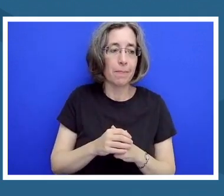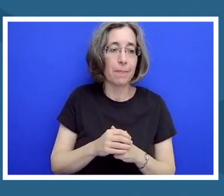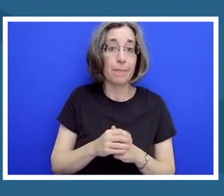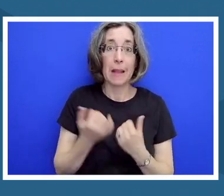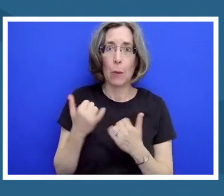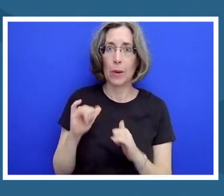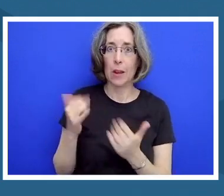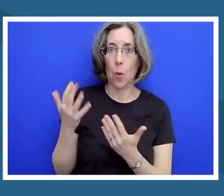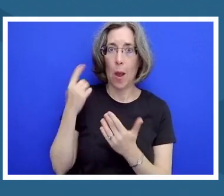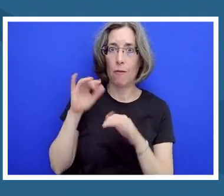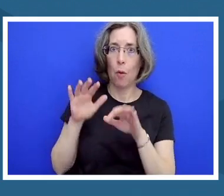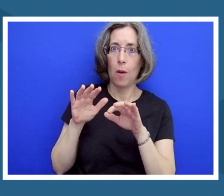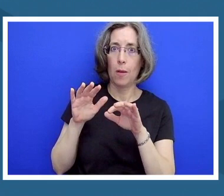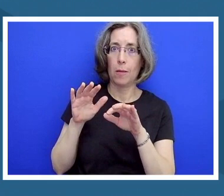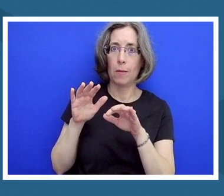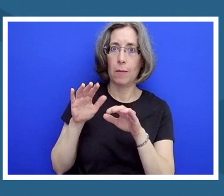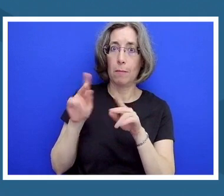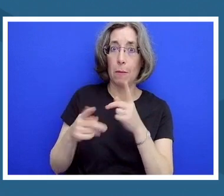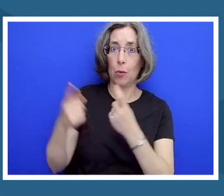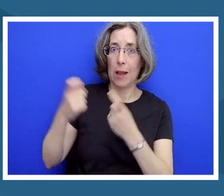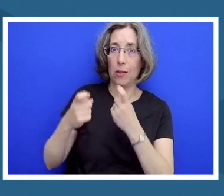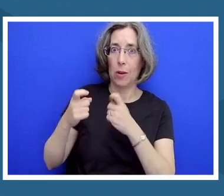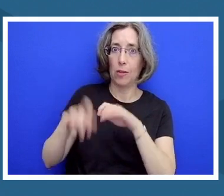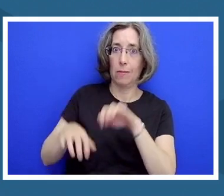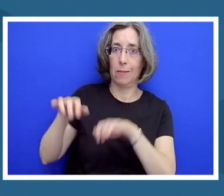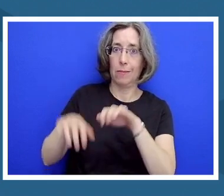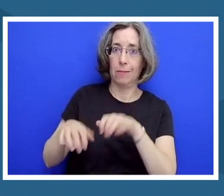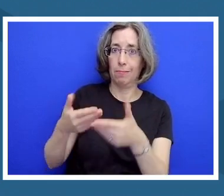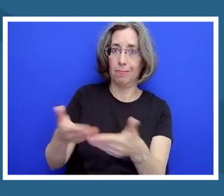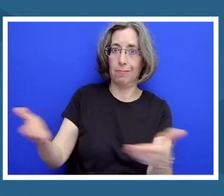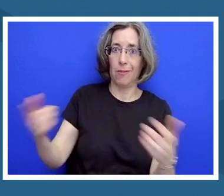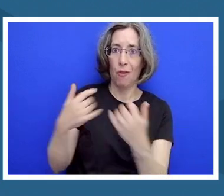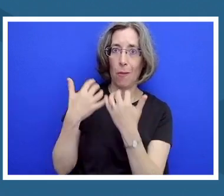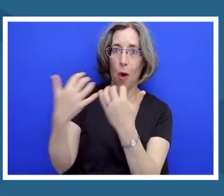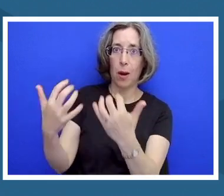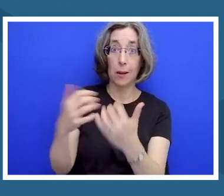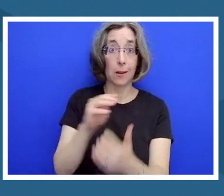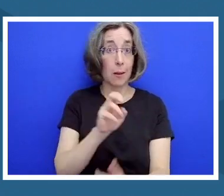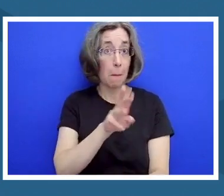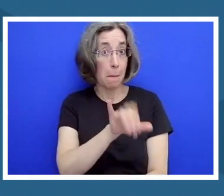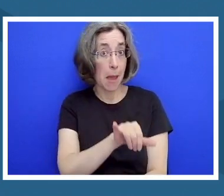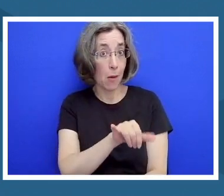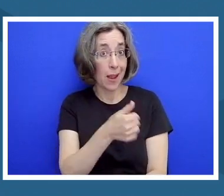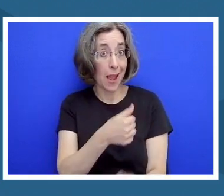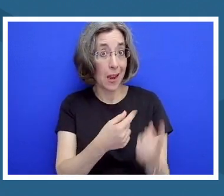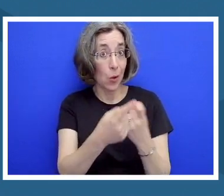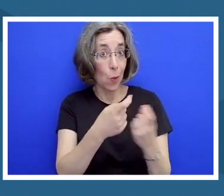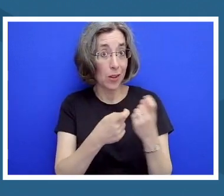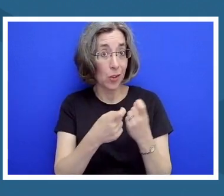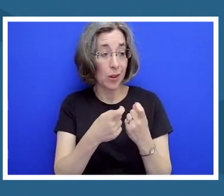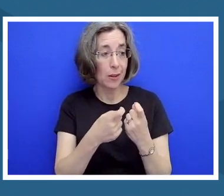from the group um out there watching mary do you have any questions i know i